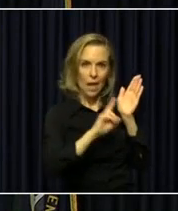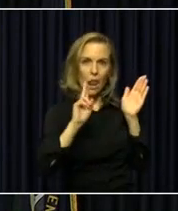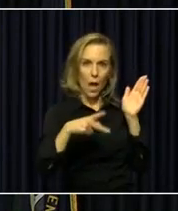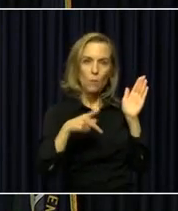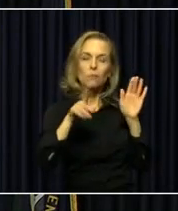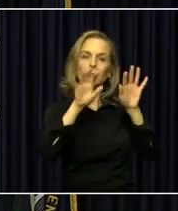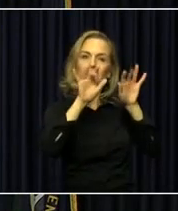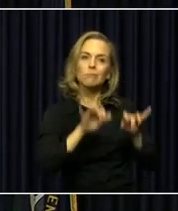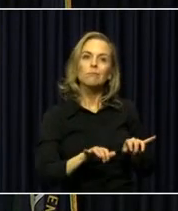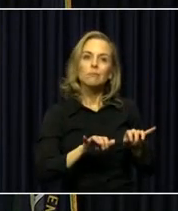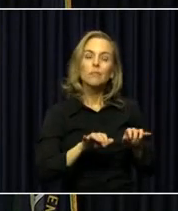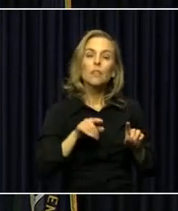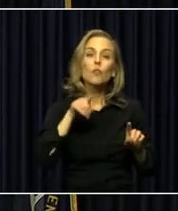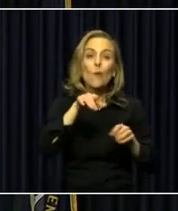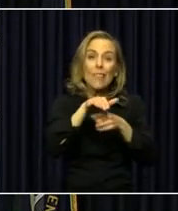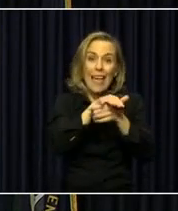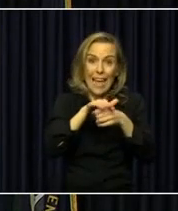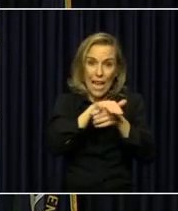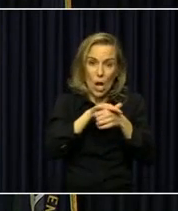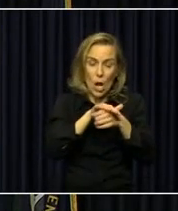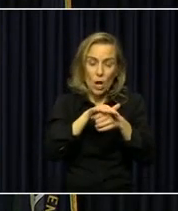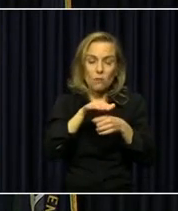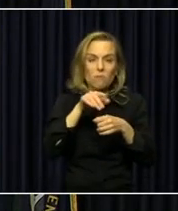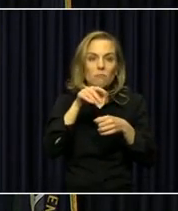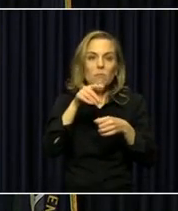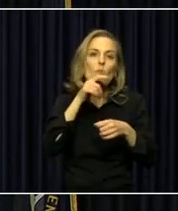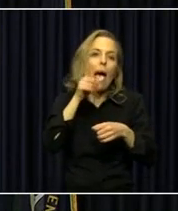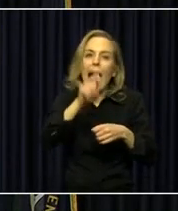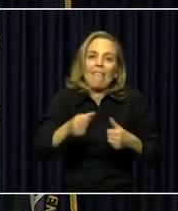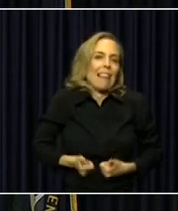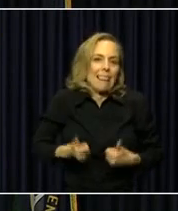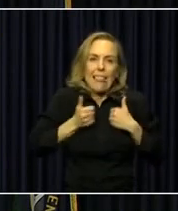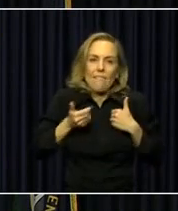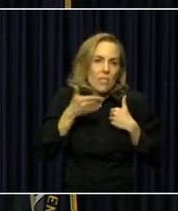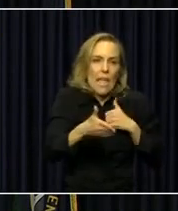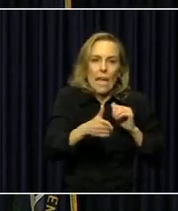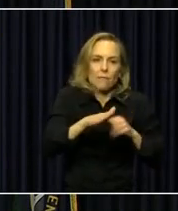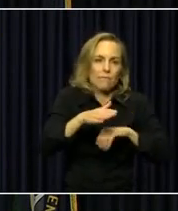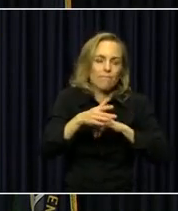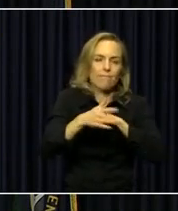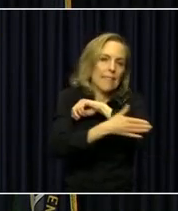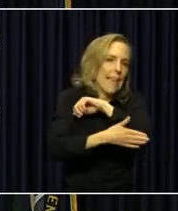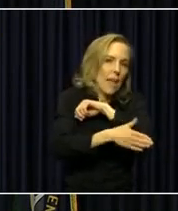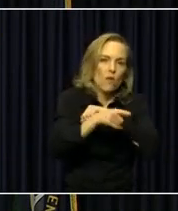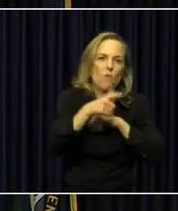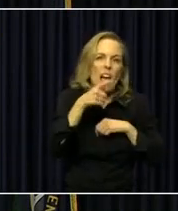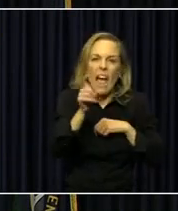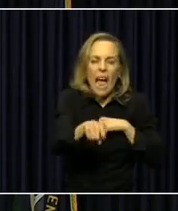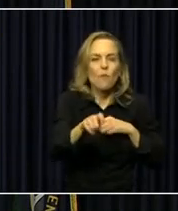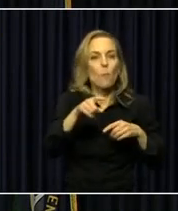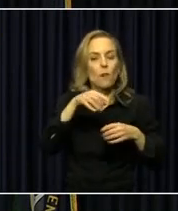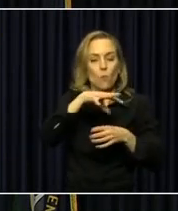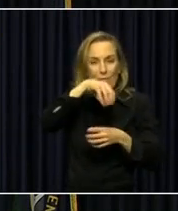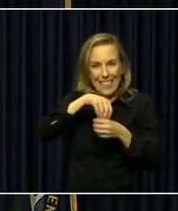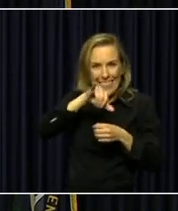YESTERDAY I KNOW WE WENT LONG BECAUSE WE WERE TALKING ABOUT OUR BENCHMARKS FOR WHEN AND HOW